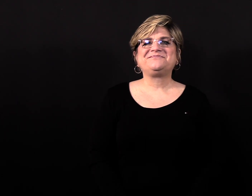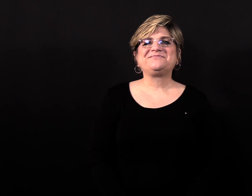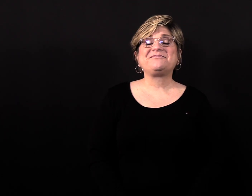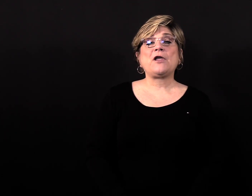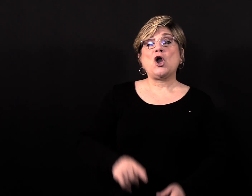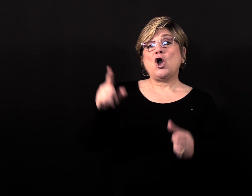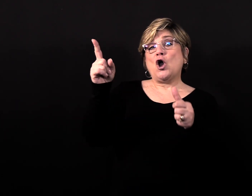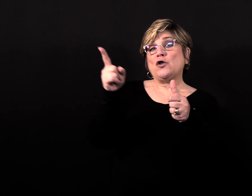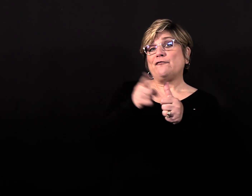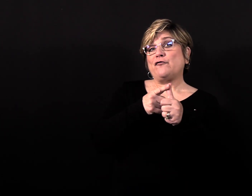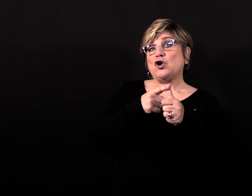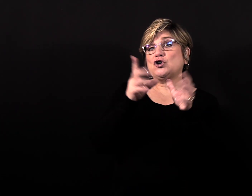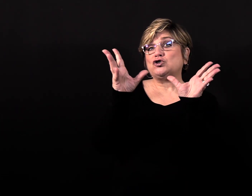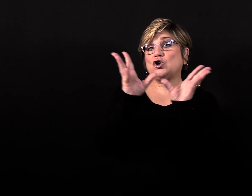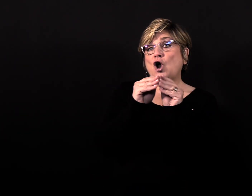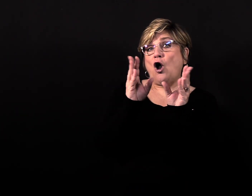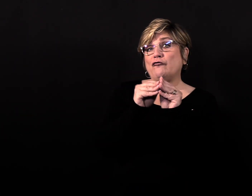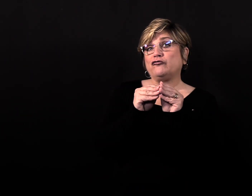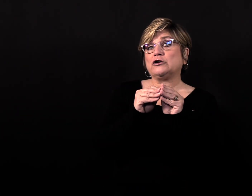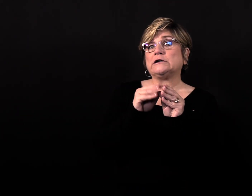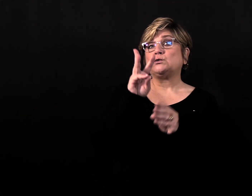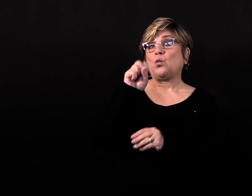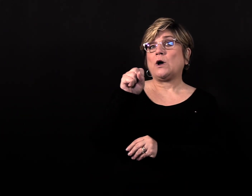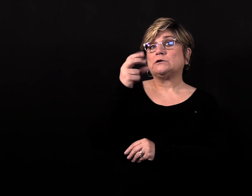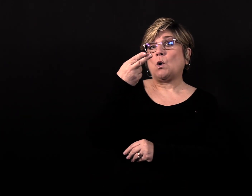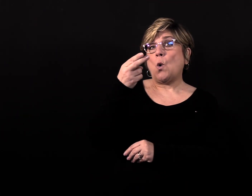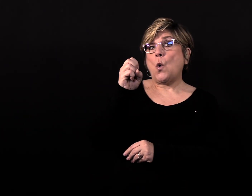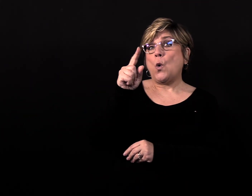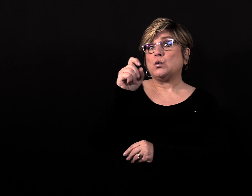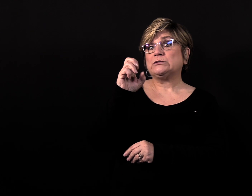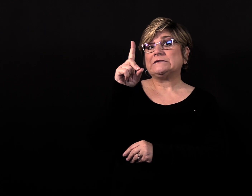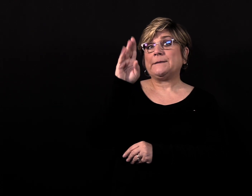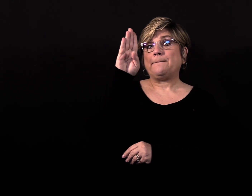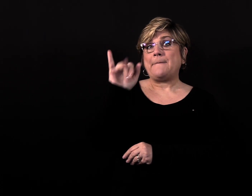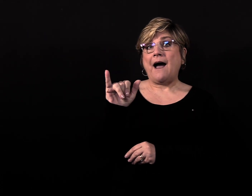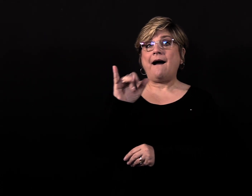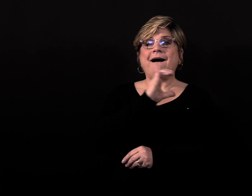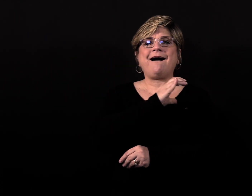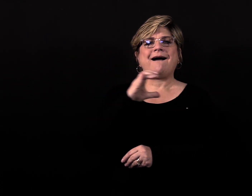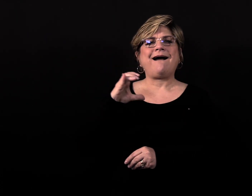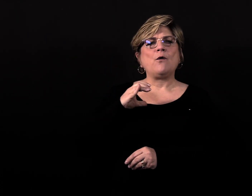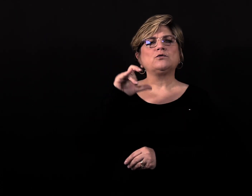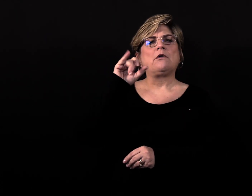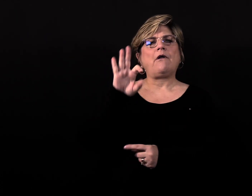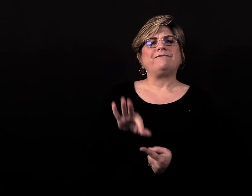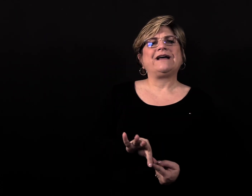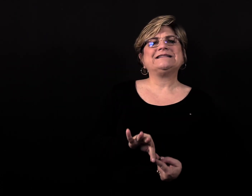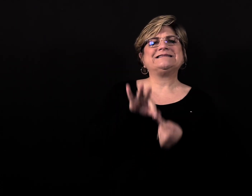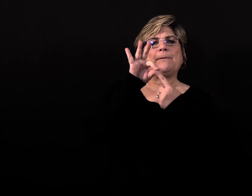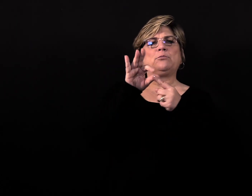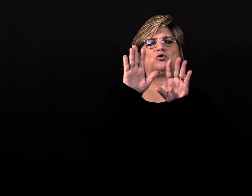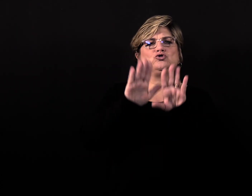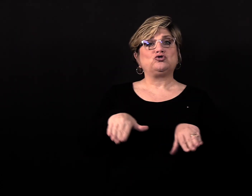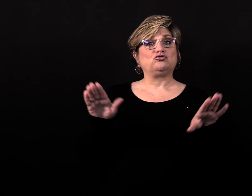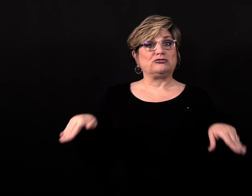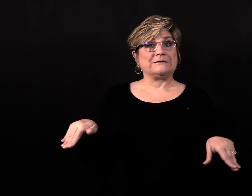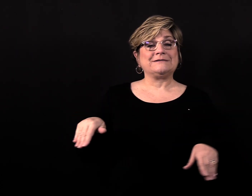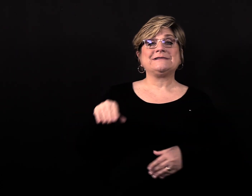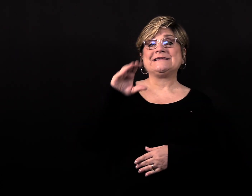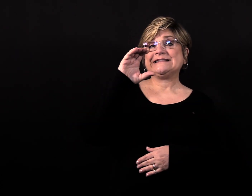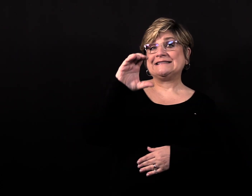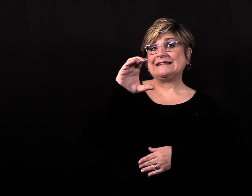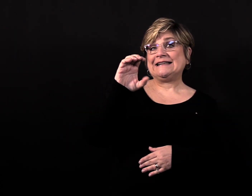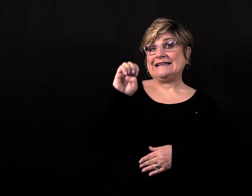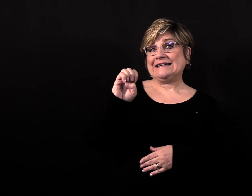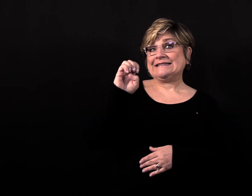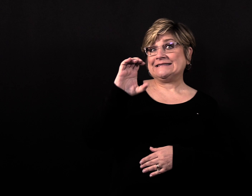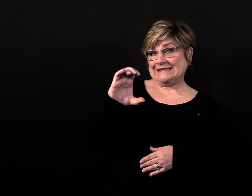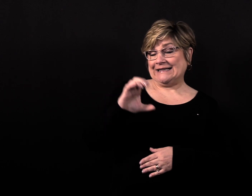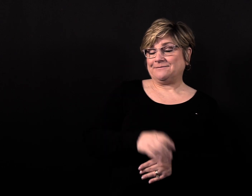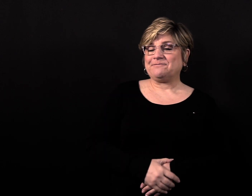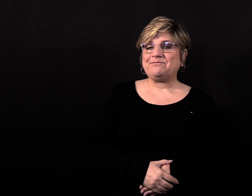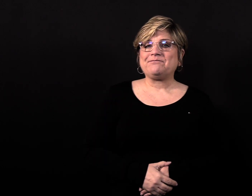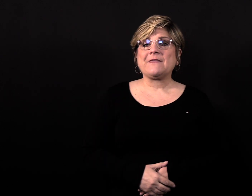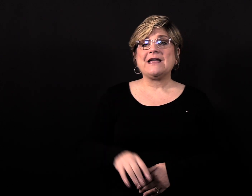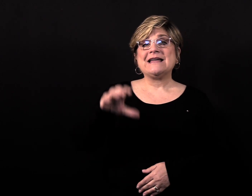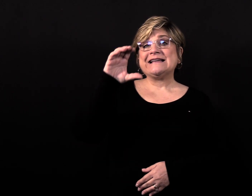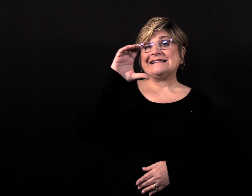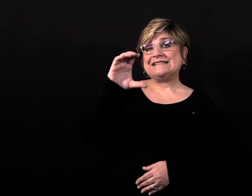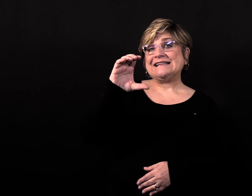The first conference was hosted by the Council of Exceptional Children, CEC. The CEC is the largest